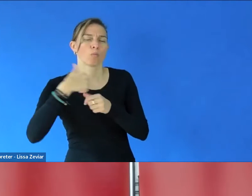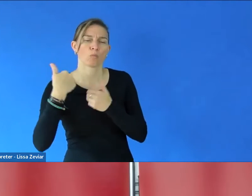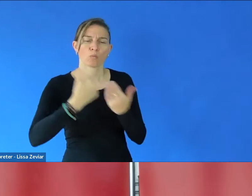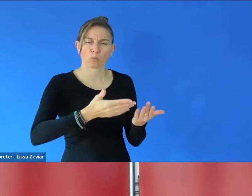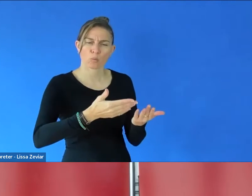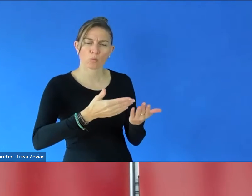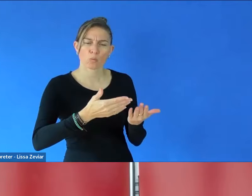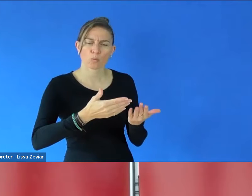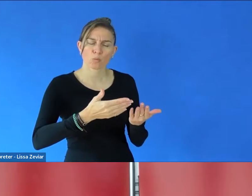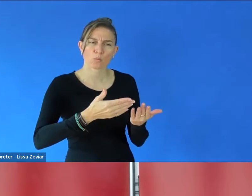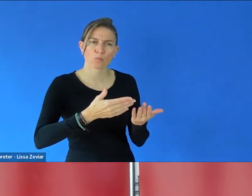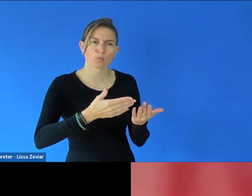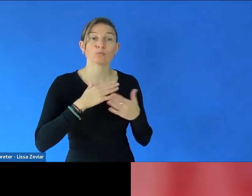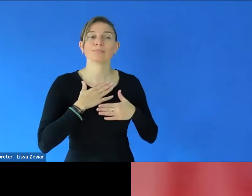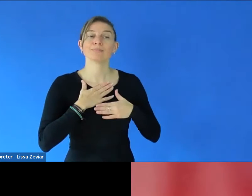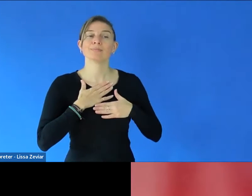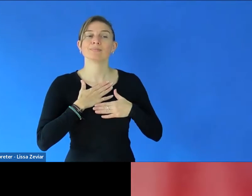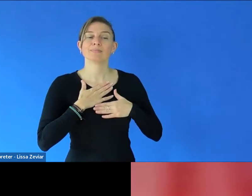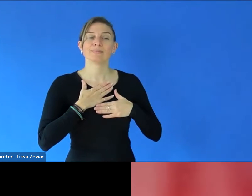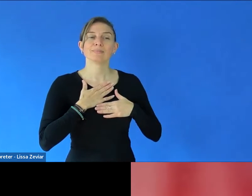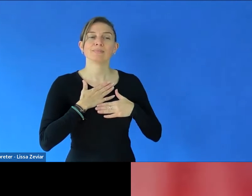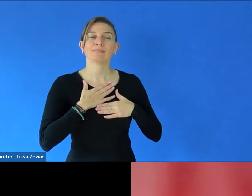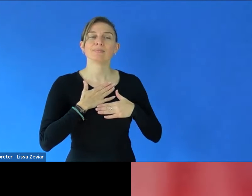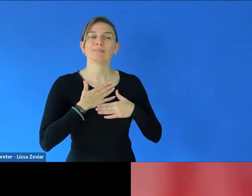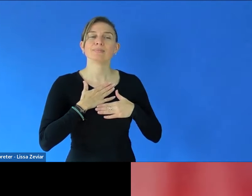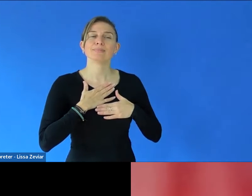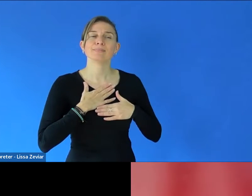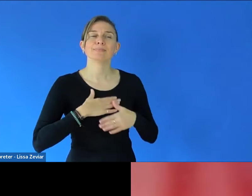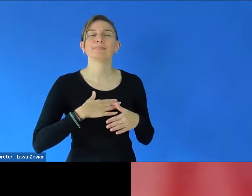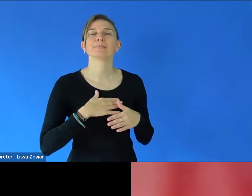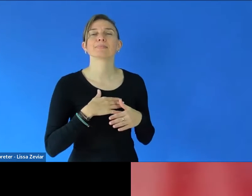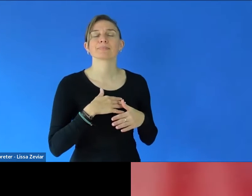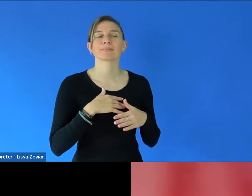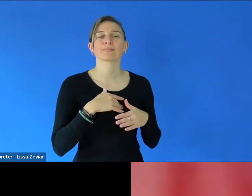to take the persons with disabilities who have lower, mild disabilities,